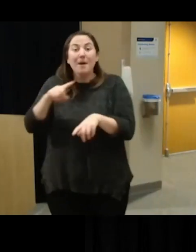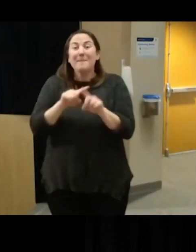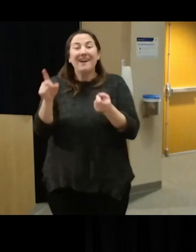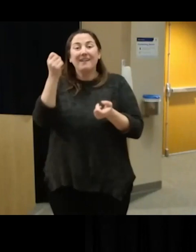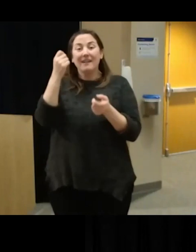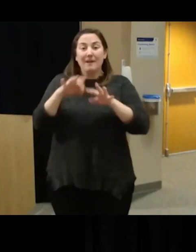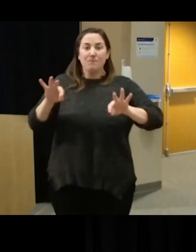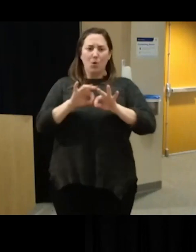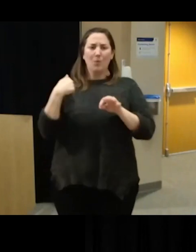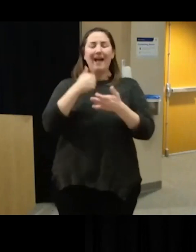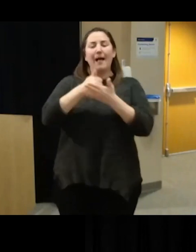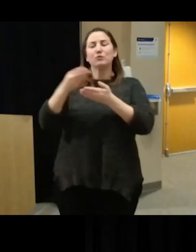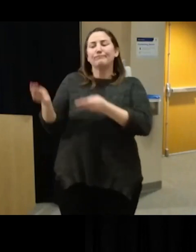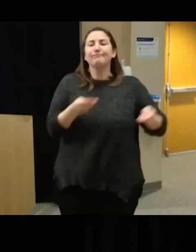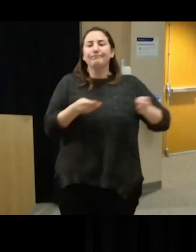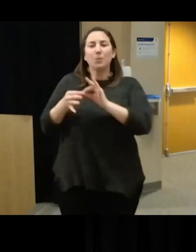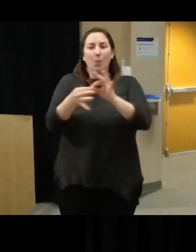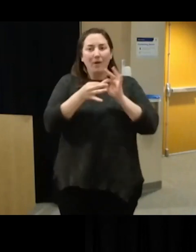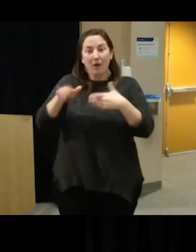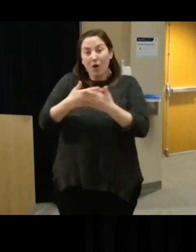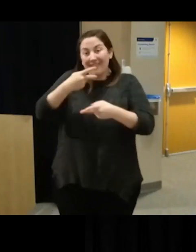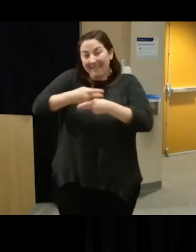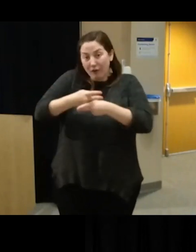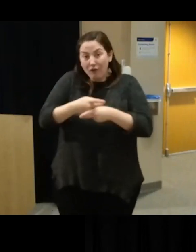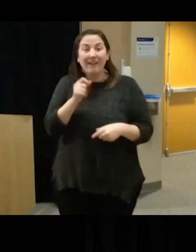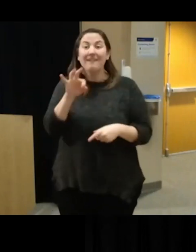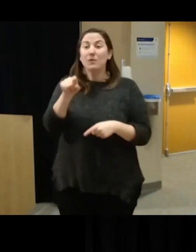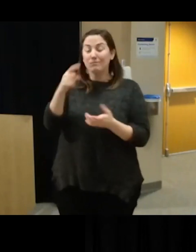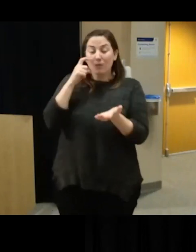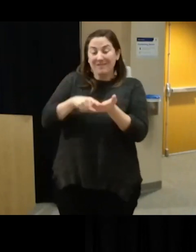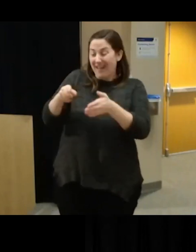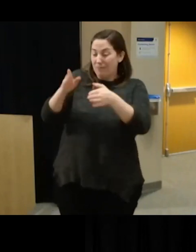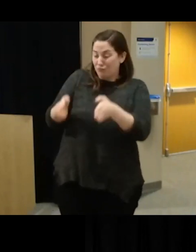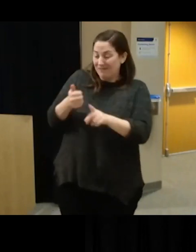care like when somebody has extra pyramidal side effects. We don't send them to neurologist right